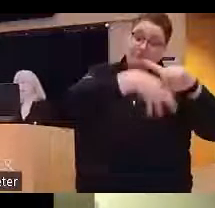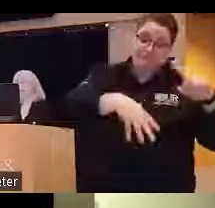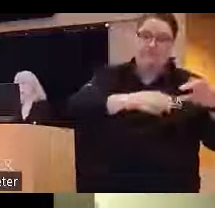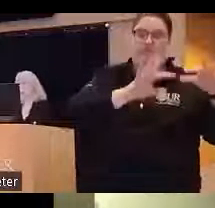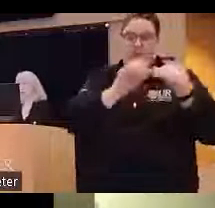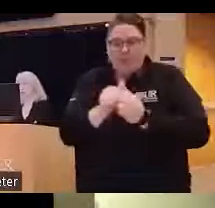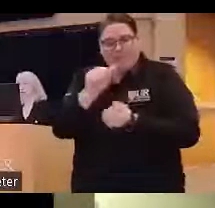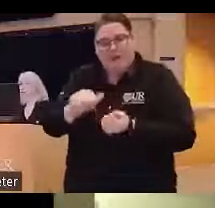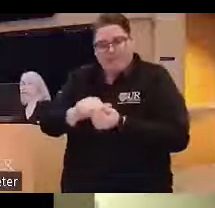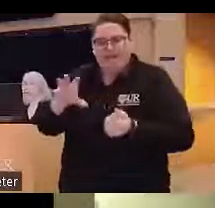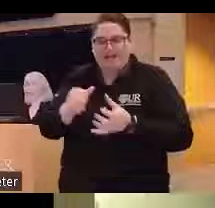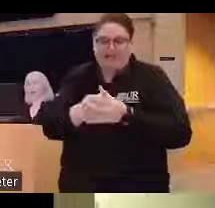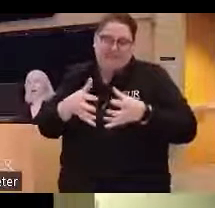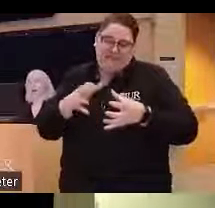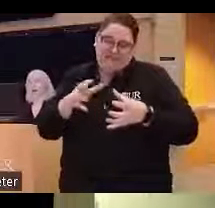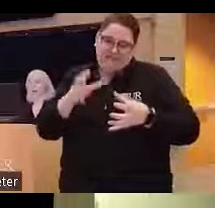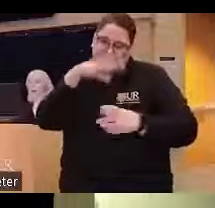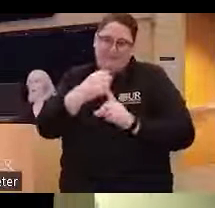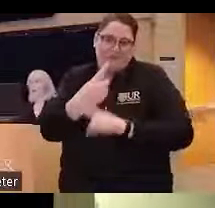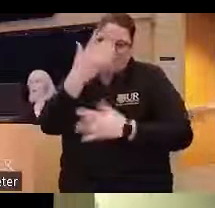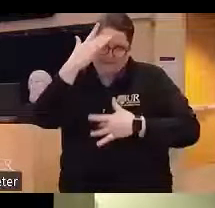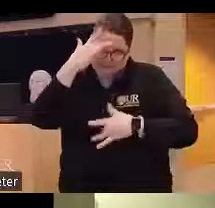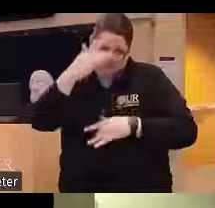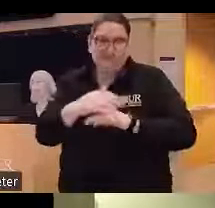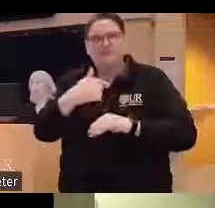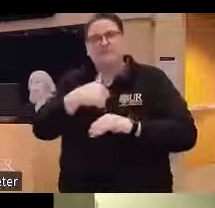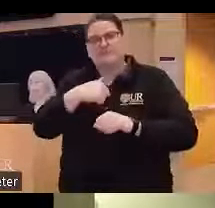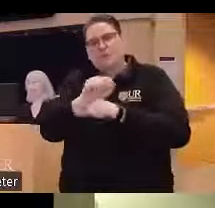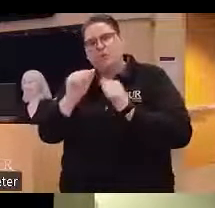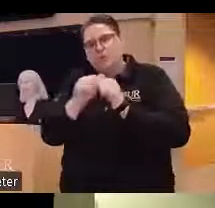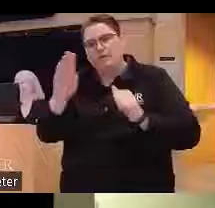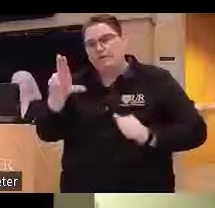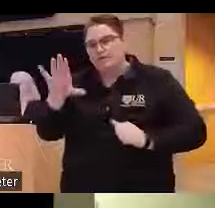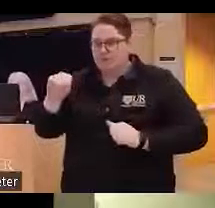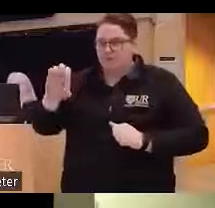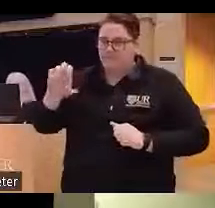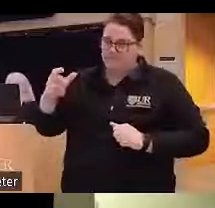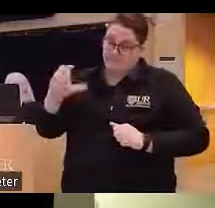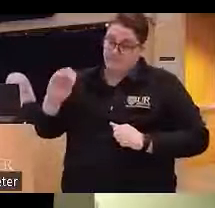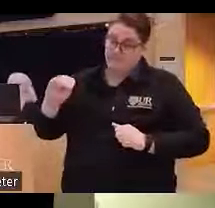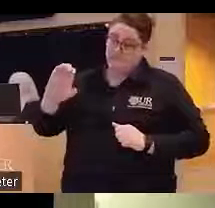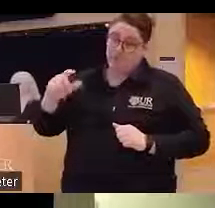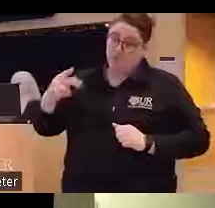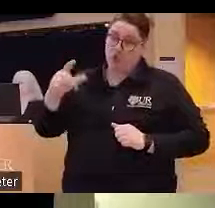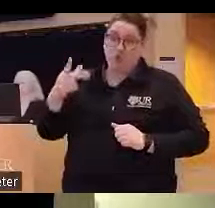myself and Cheryl corkran um worked with Bruce mckuin tried several times to get funding um to